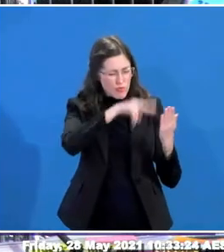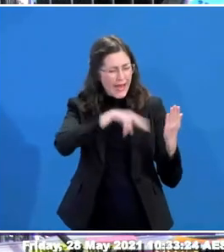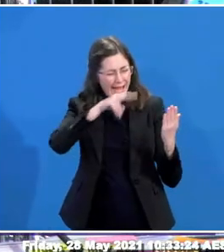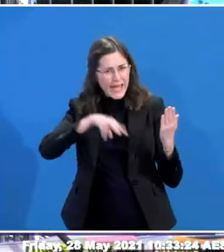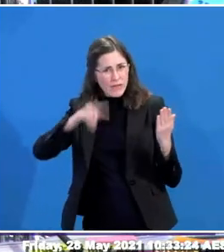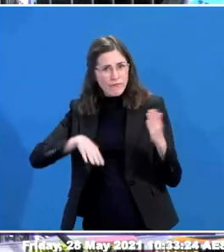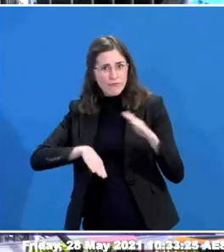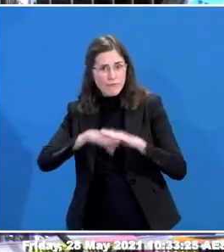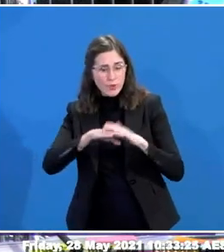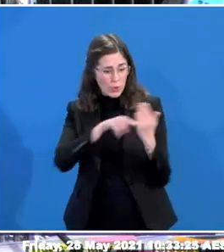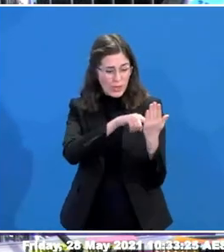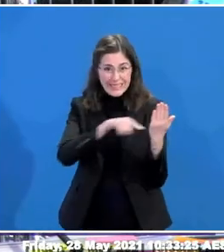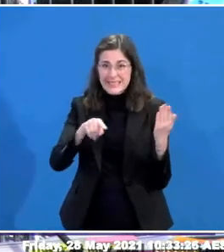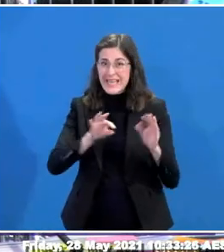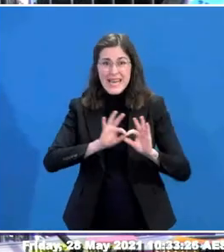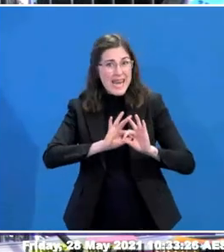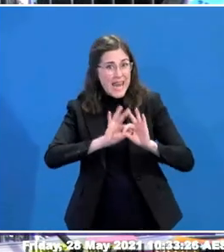no reference to Eliza?